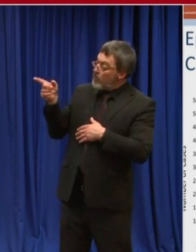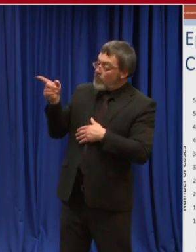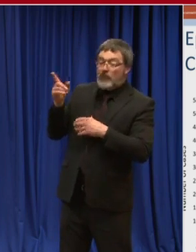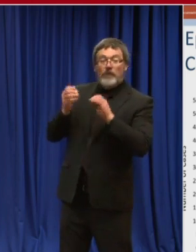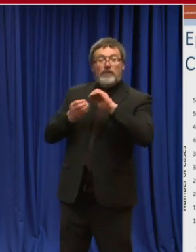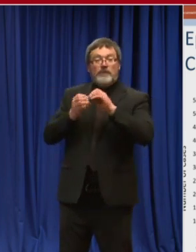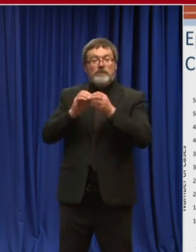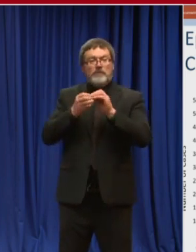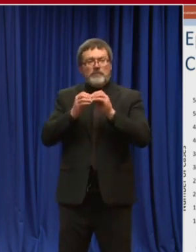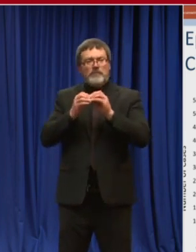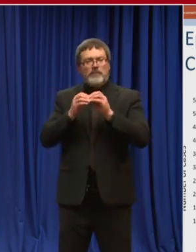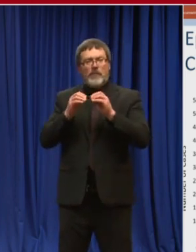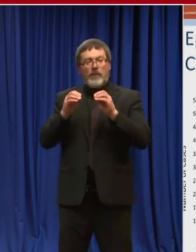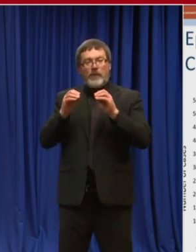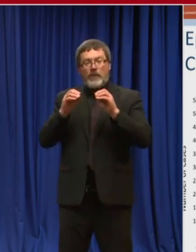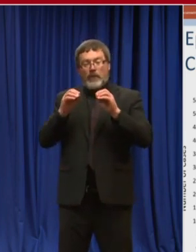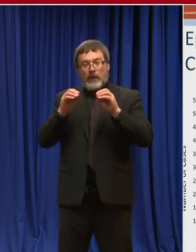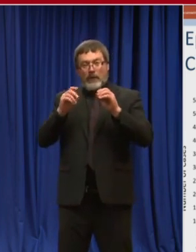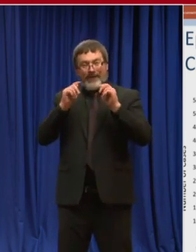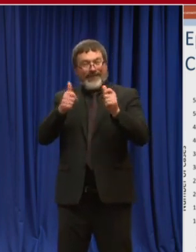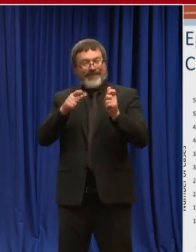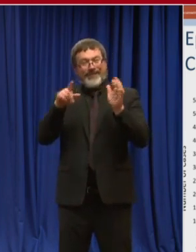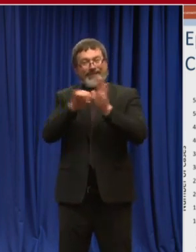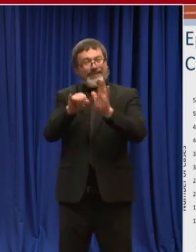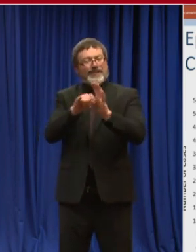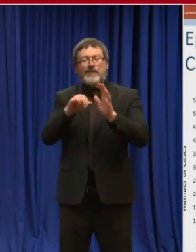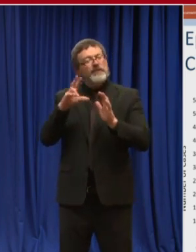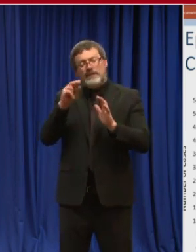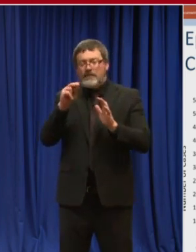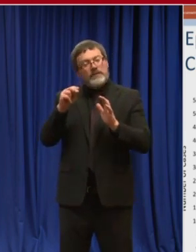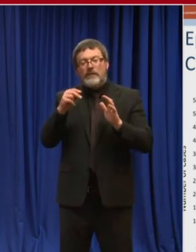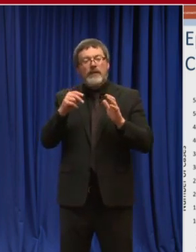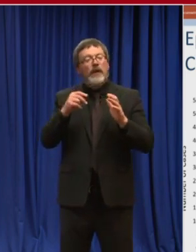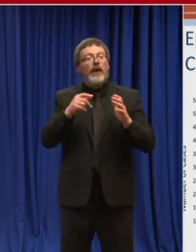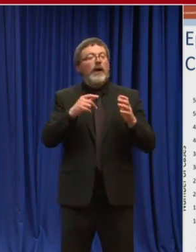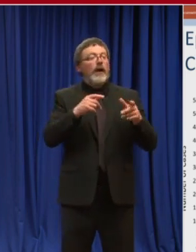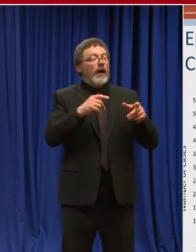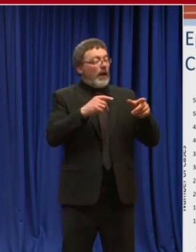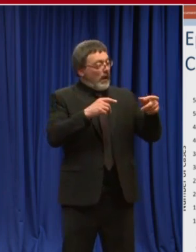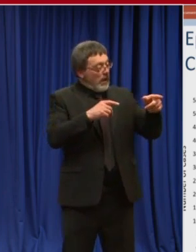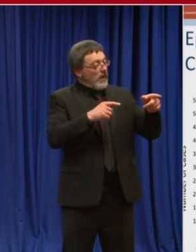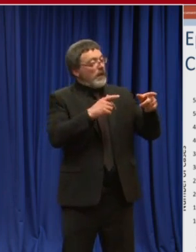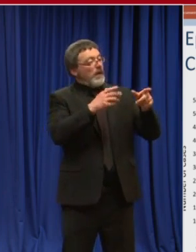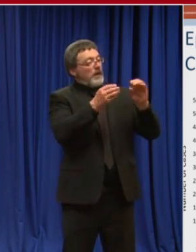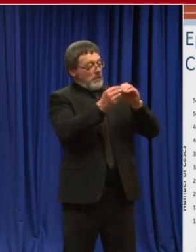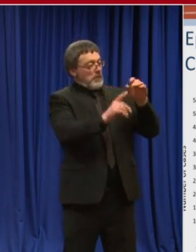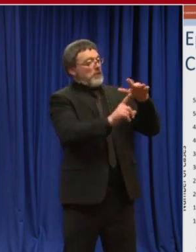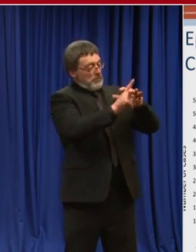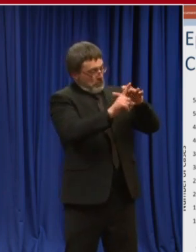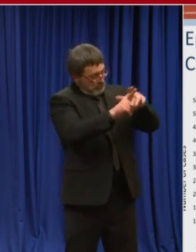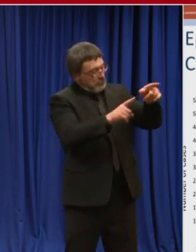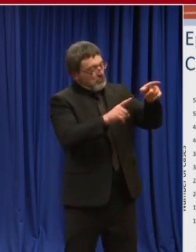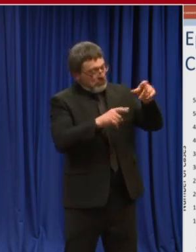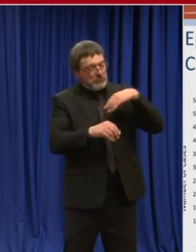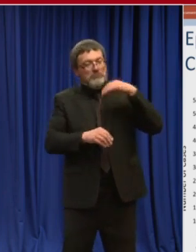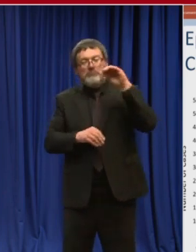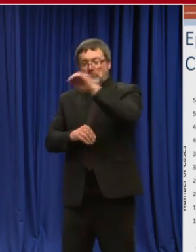OF ILLNESS ONSET. SO SOMEONE CAN BE TESTED A WEEK OR TWO LATER. WE GRAPH THIS BASED ON WHEN THE PERSON REPORTED DEVELOPING SYMPTOMS.